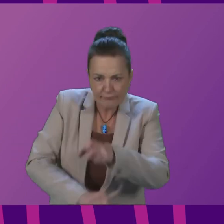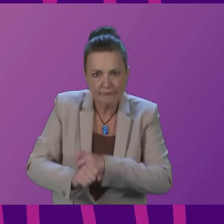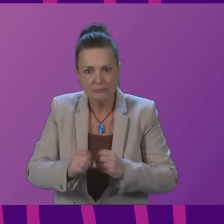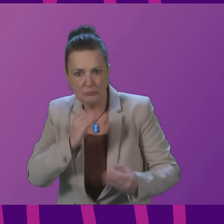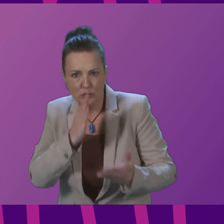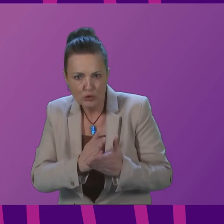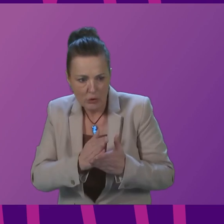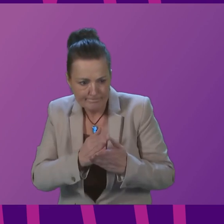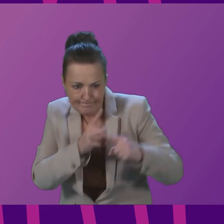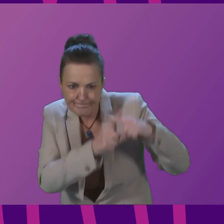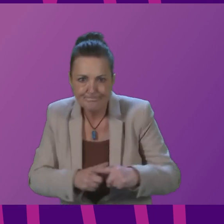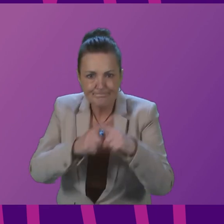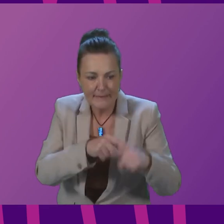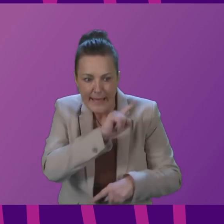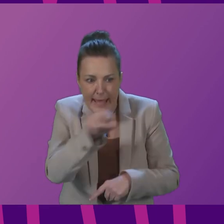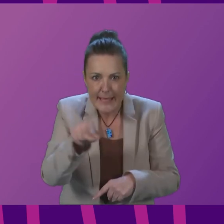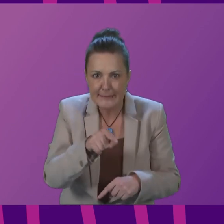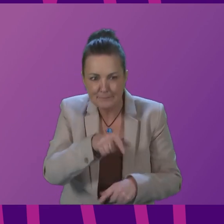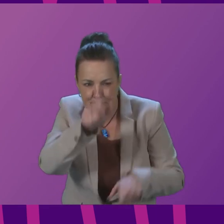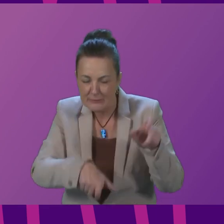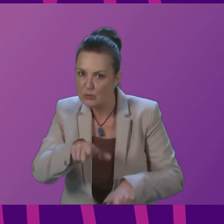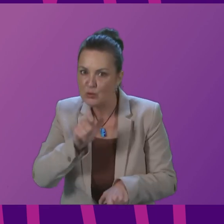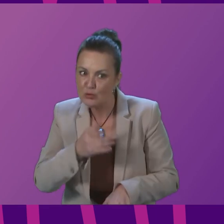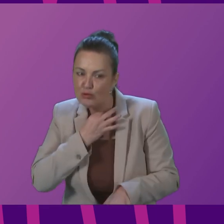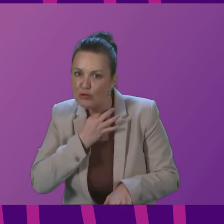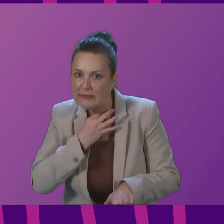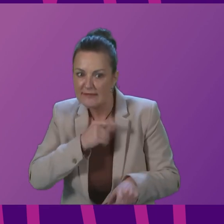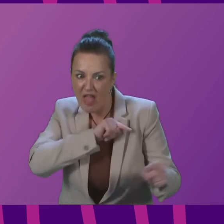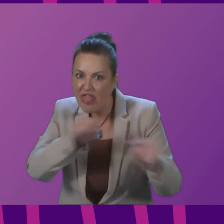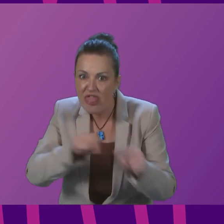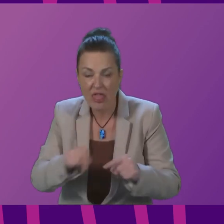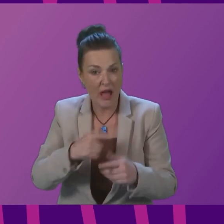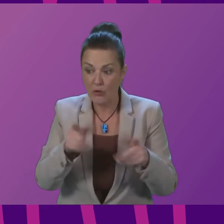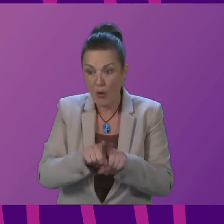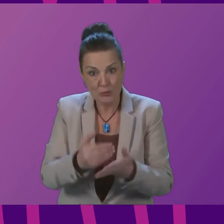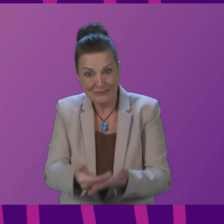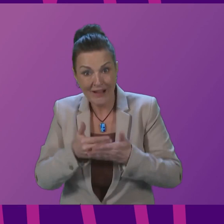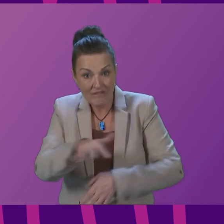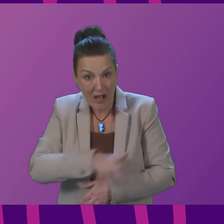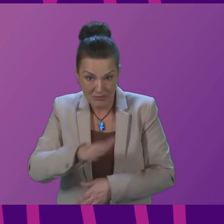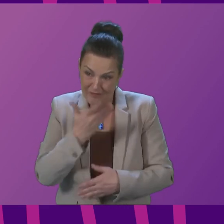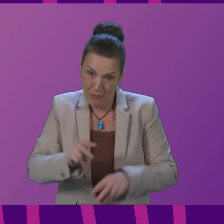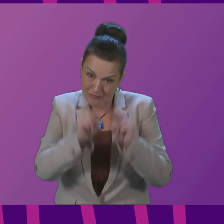and protecting victims and their families from the horrors of domestic abuse and the significant harm that it does.